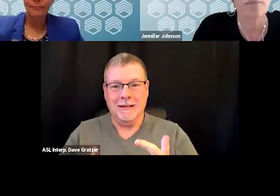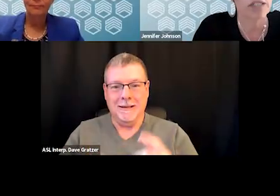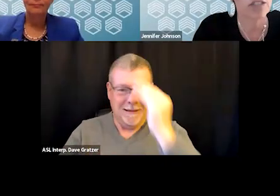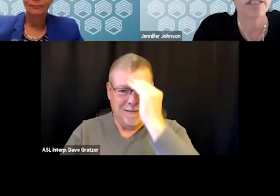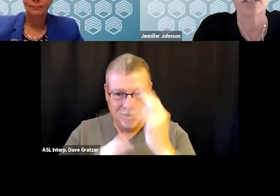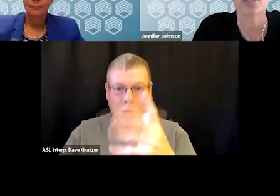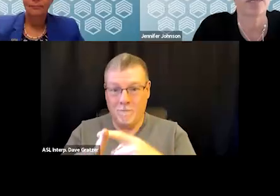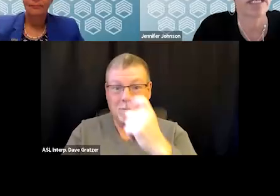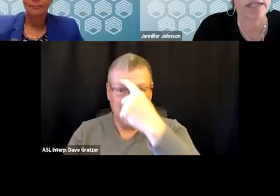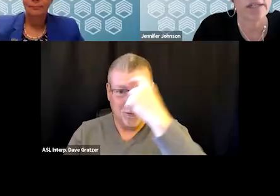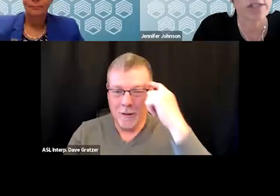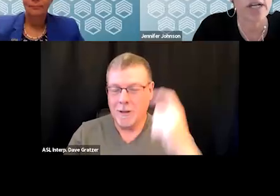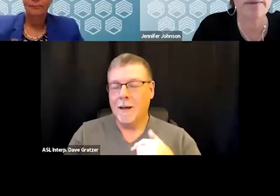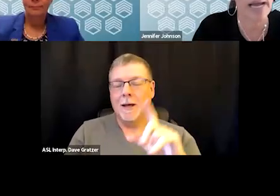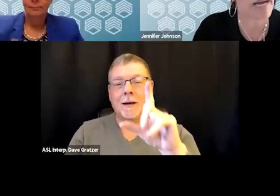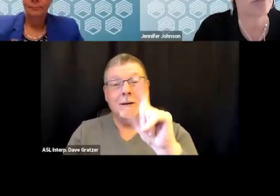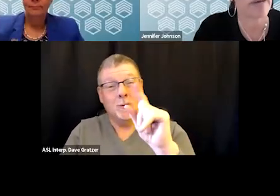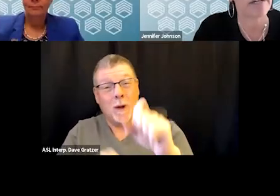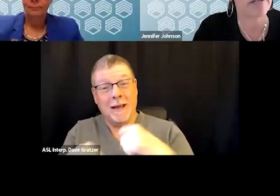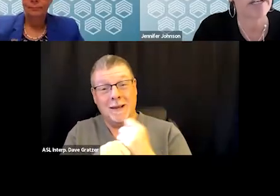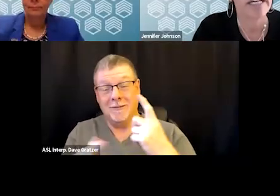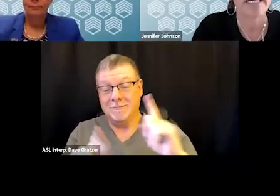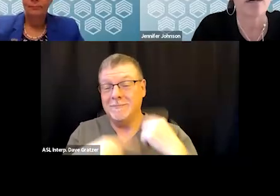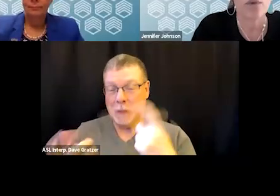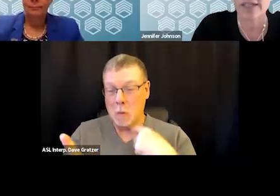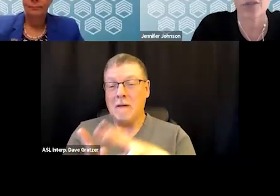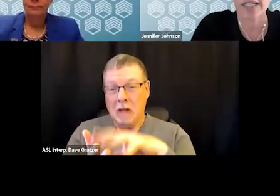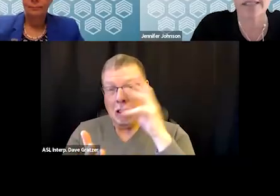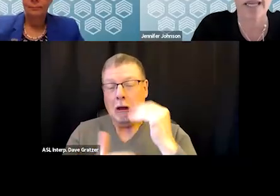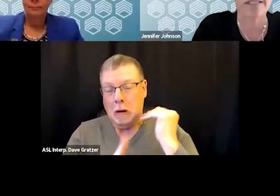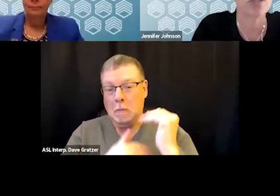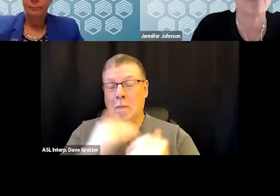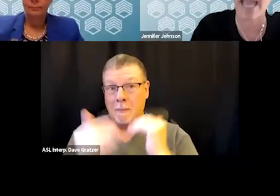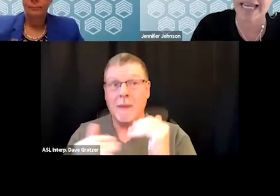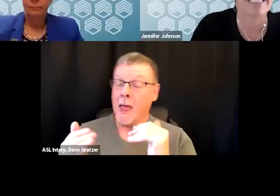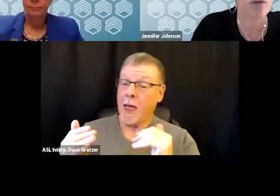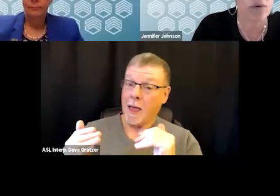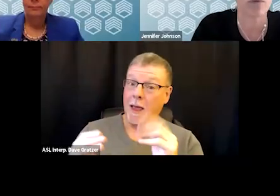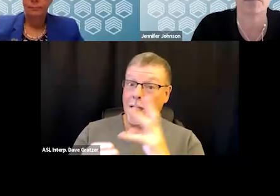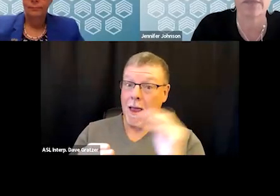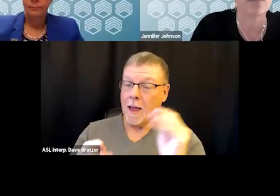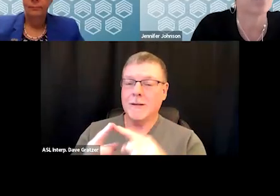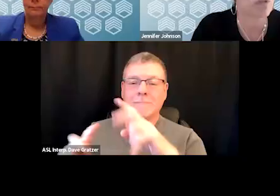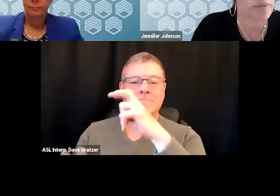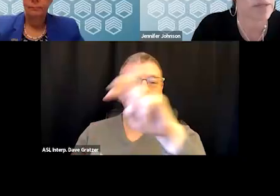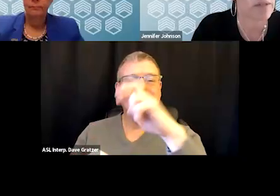so much in the last 20 years about how to do better in a way that translates to any courtroom, civil or criminal.